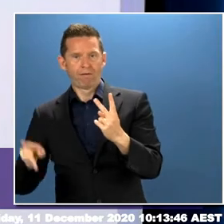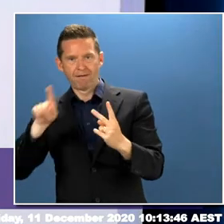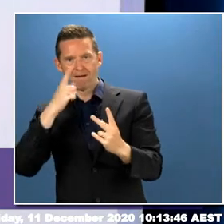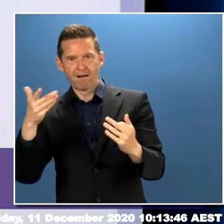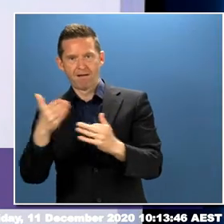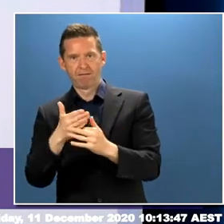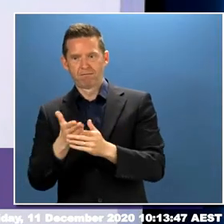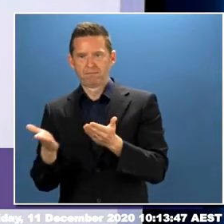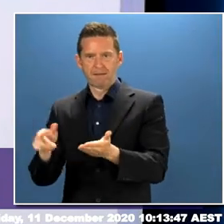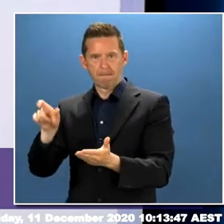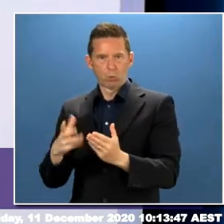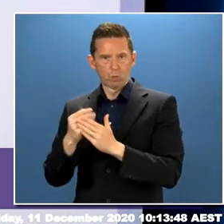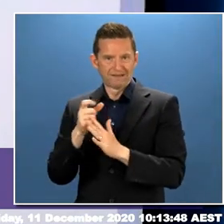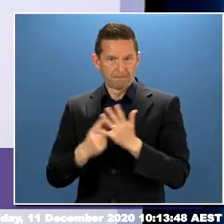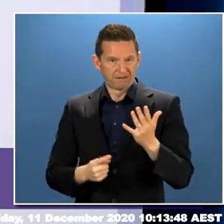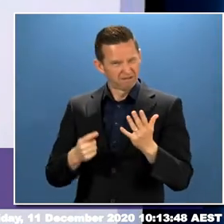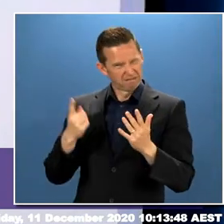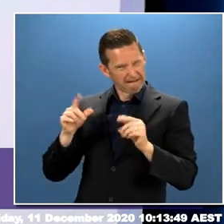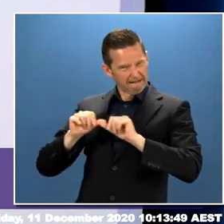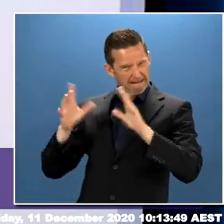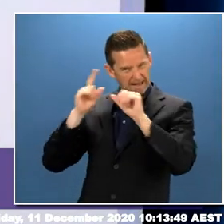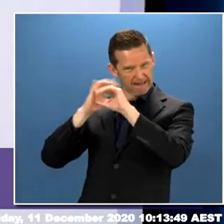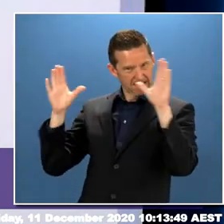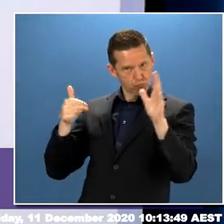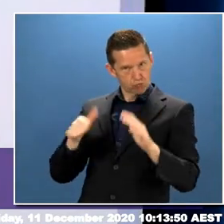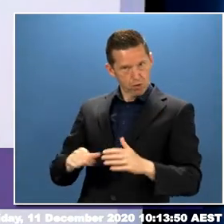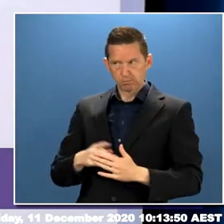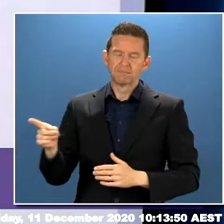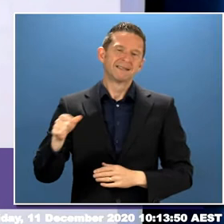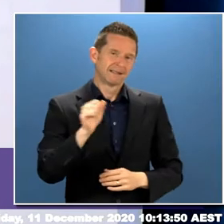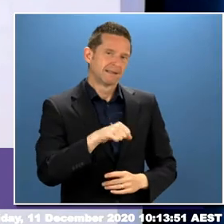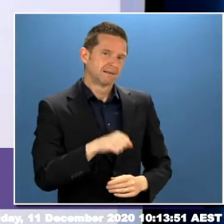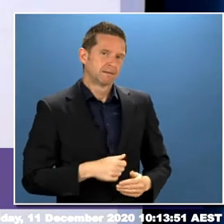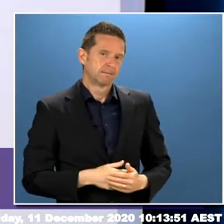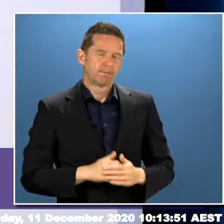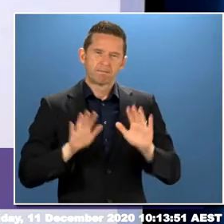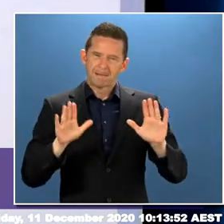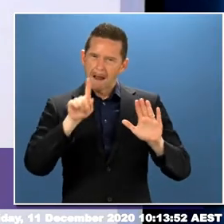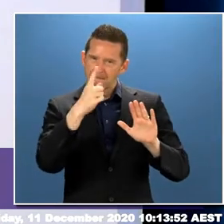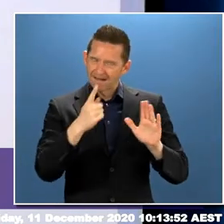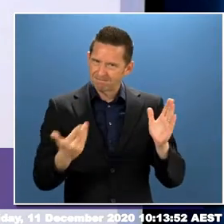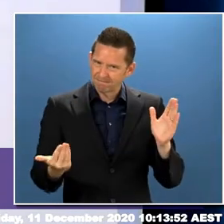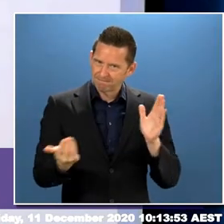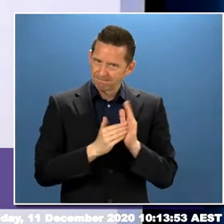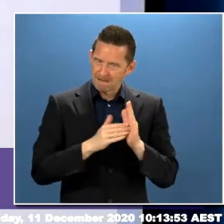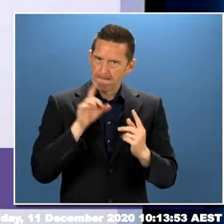a person with disability; is that how I would look at it? Yes. But there is a kicker in this, isn't it, and that is the question